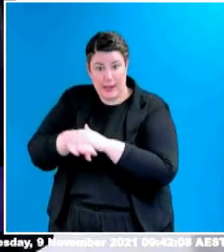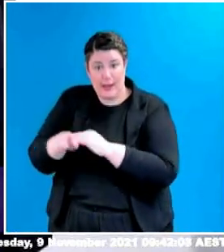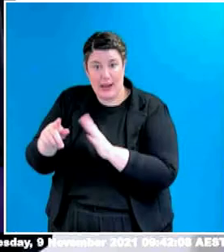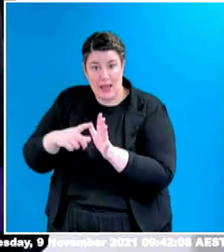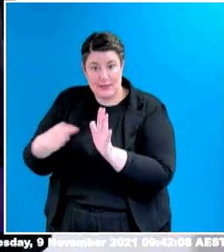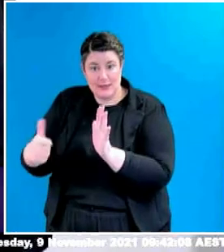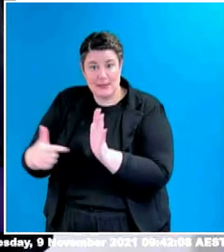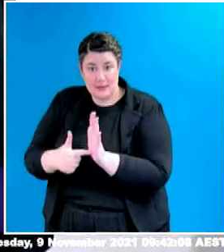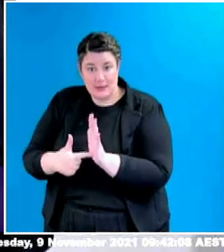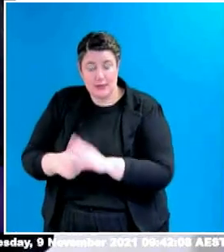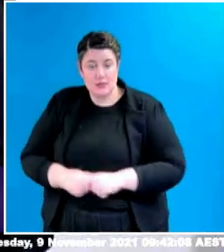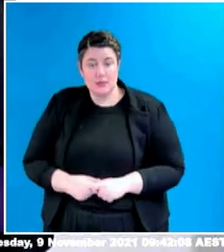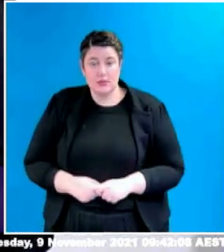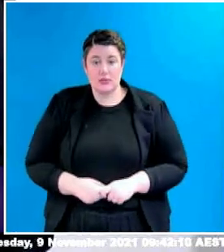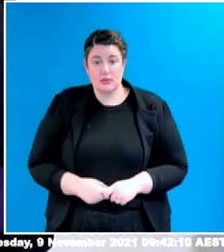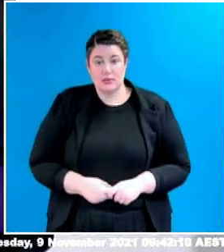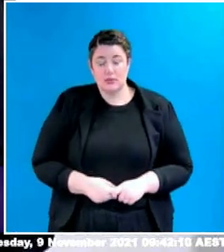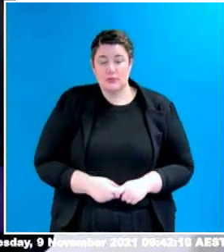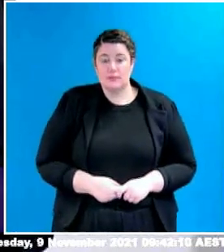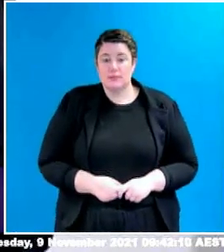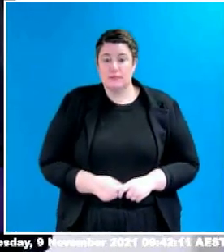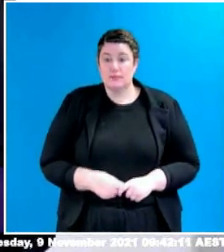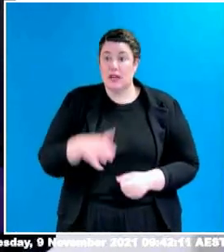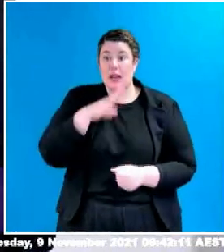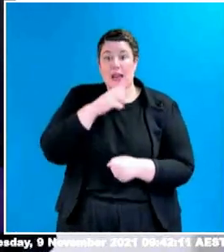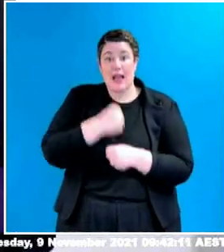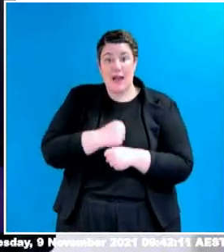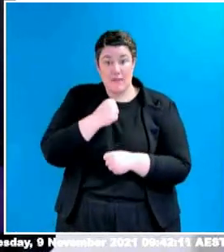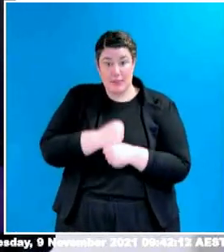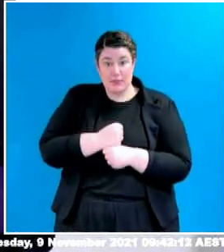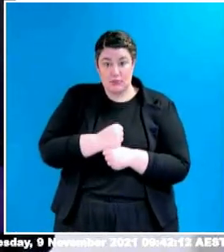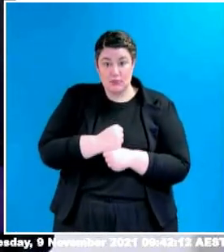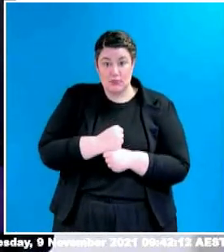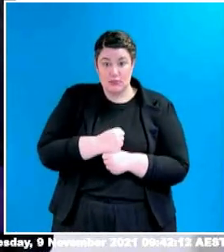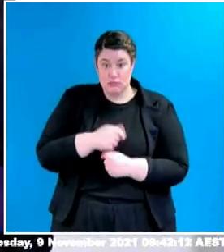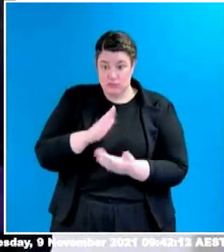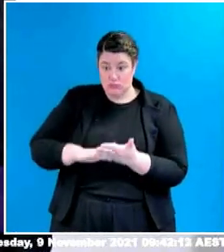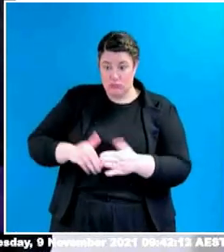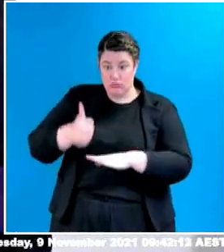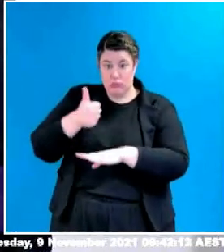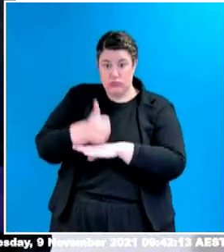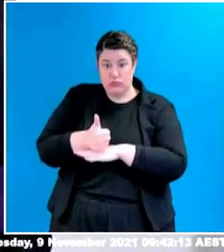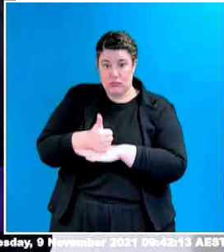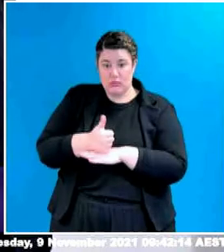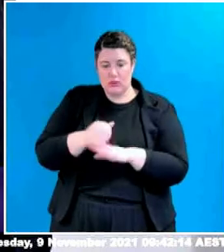Am I right in understanding that the government established a Bill of Rights